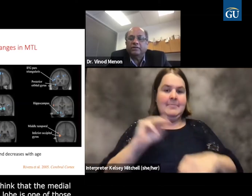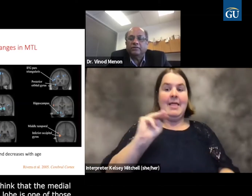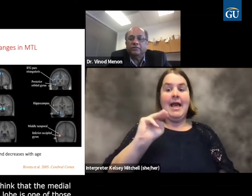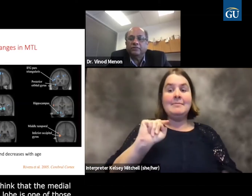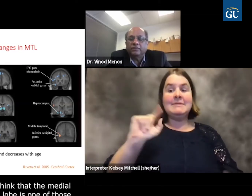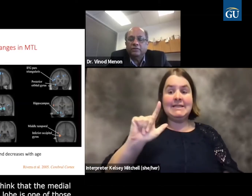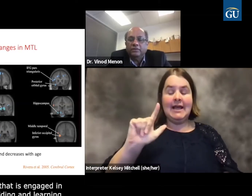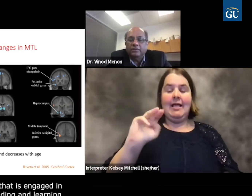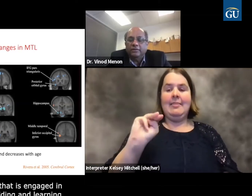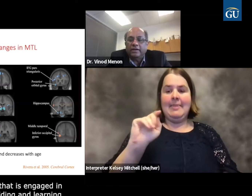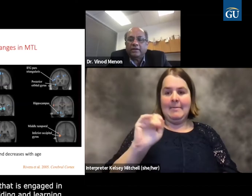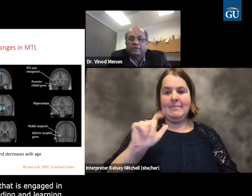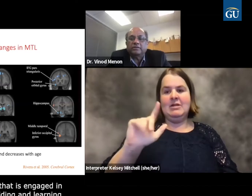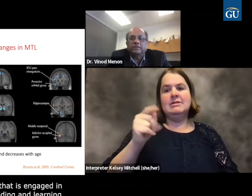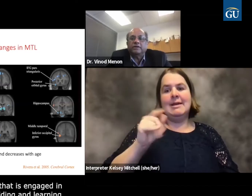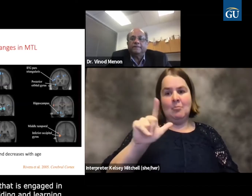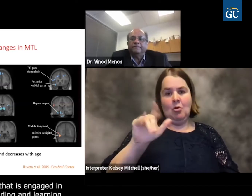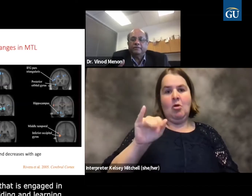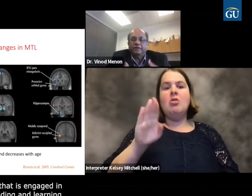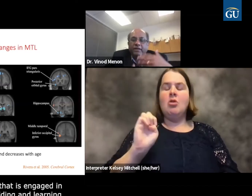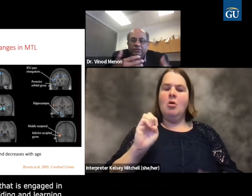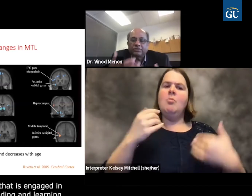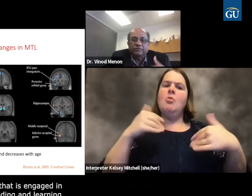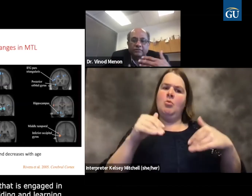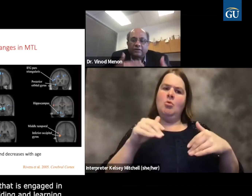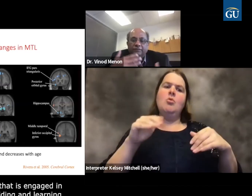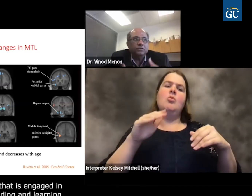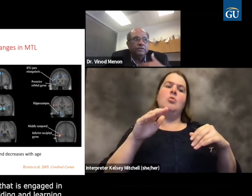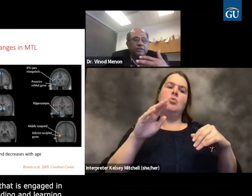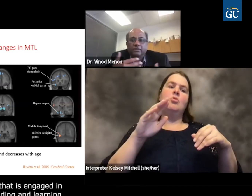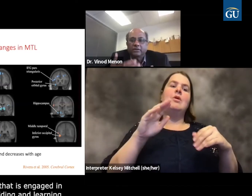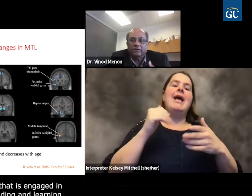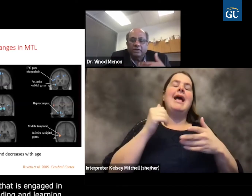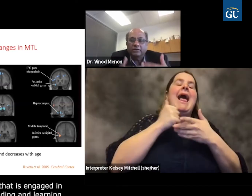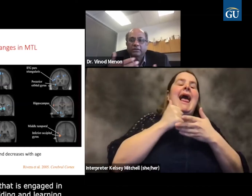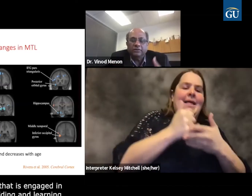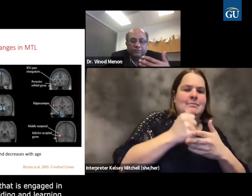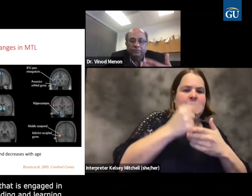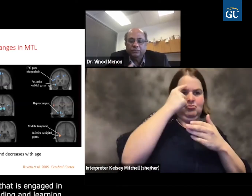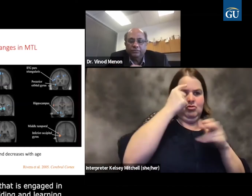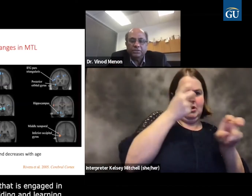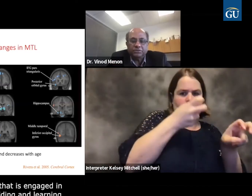is one of those areas that